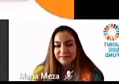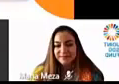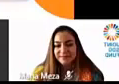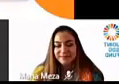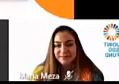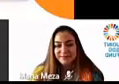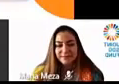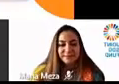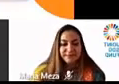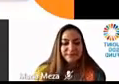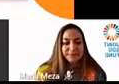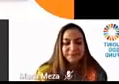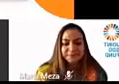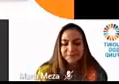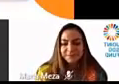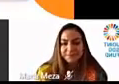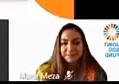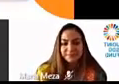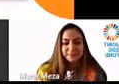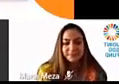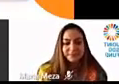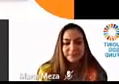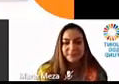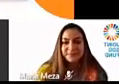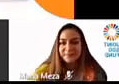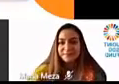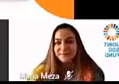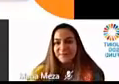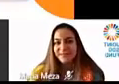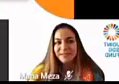María José I will give you the floor so that you can introduce yourself But she is in Punta Arenas